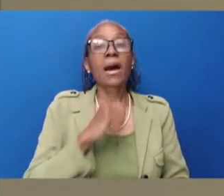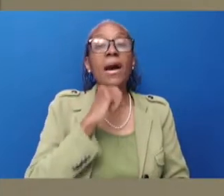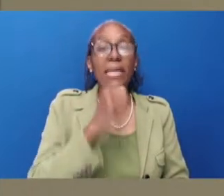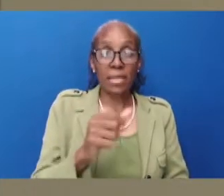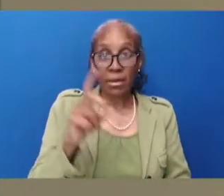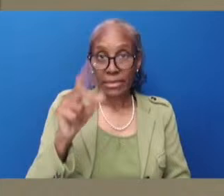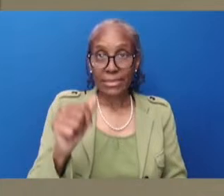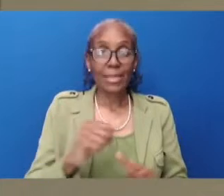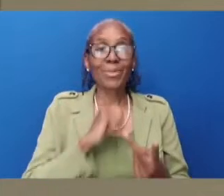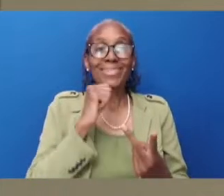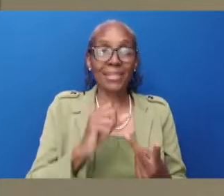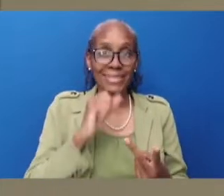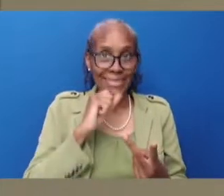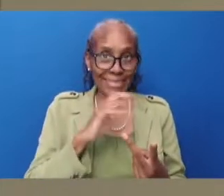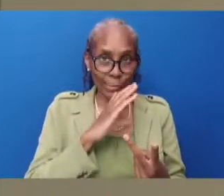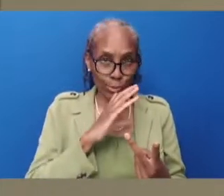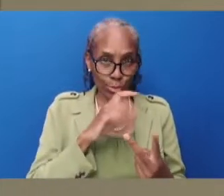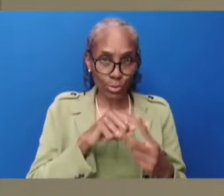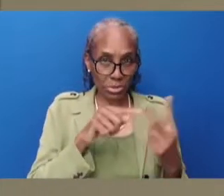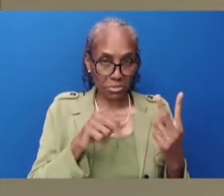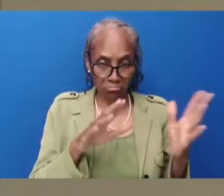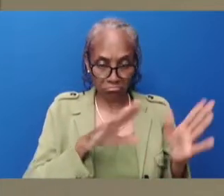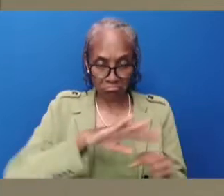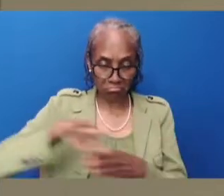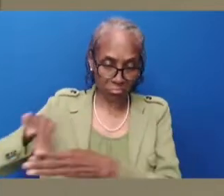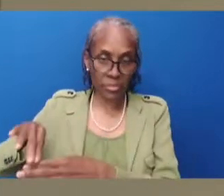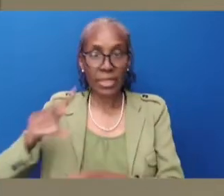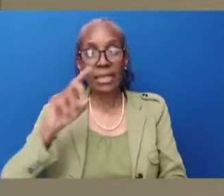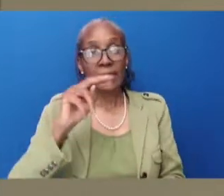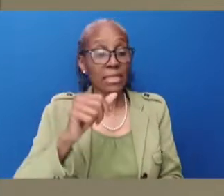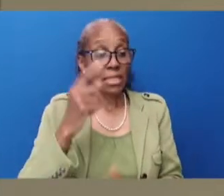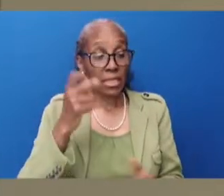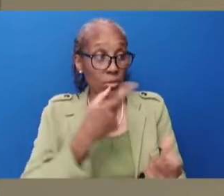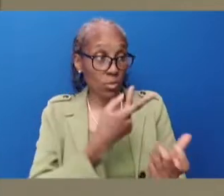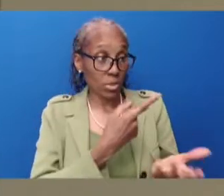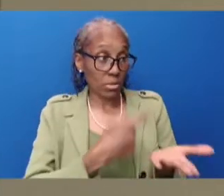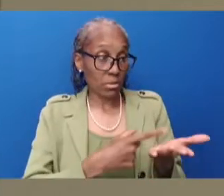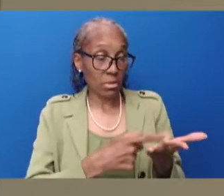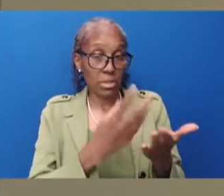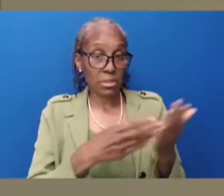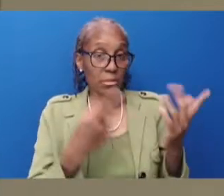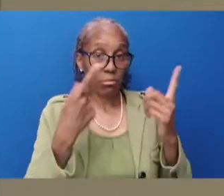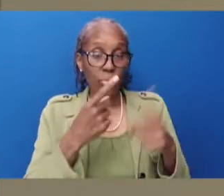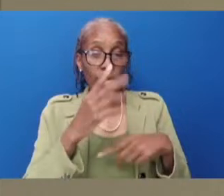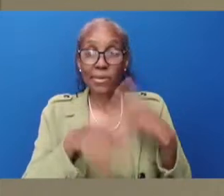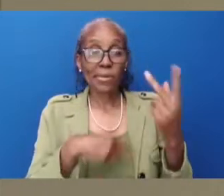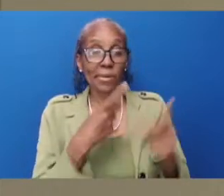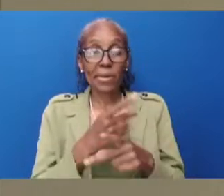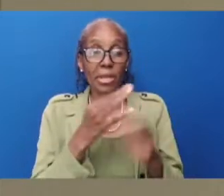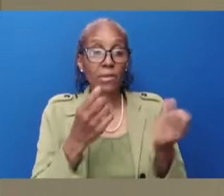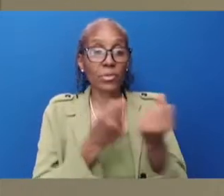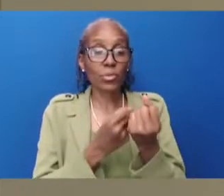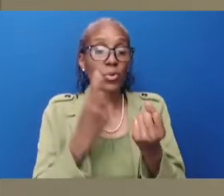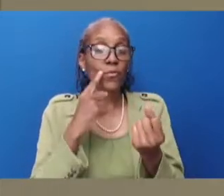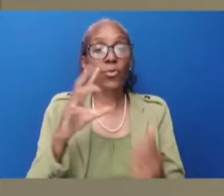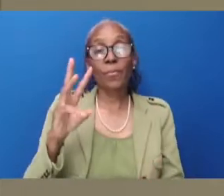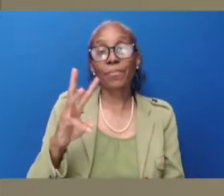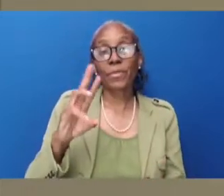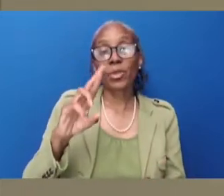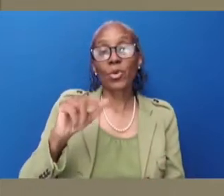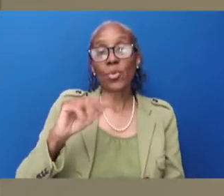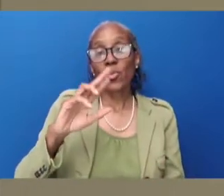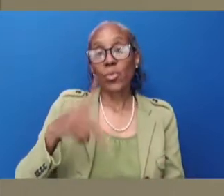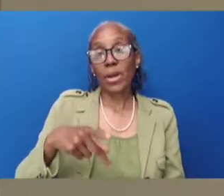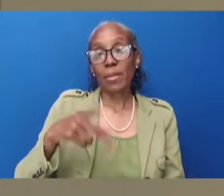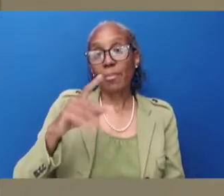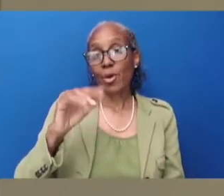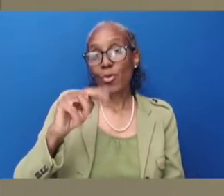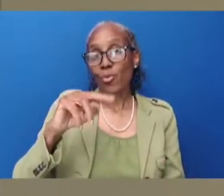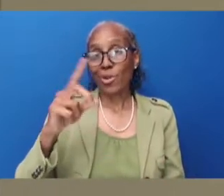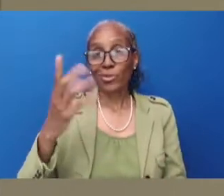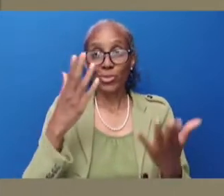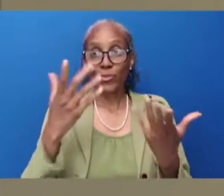THAT WOULD BE OF THE NONDISABLED